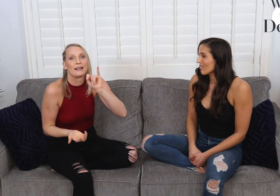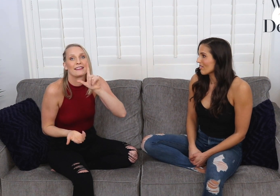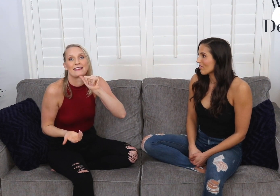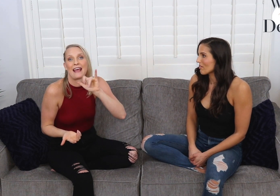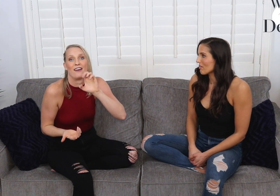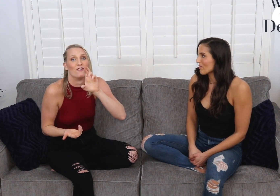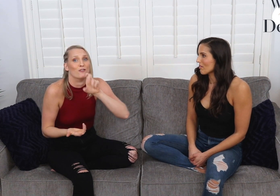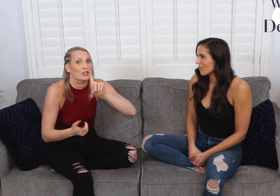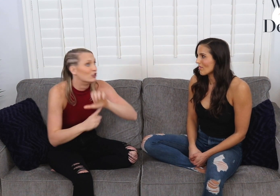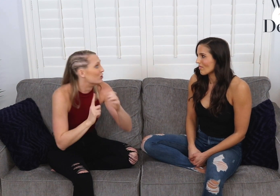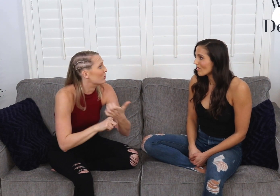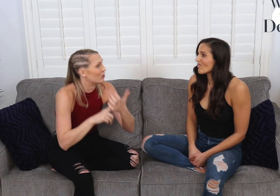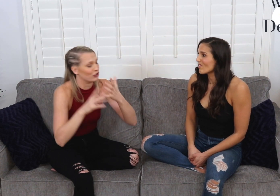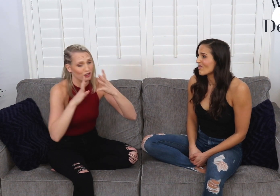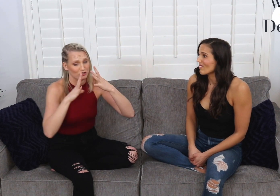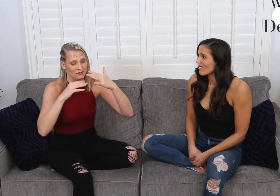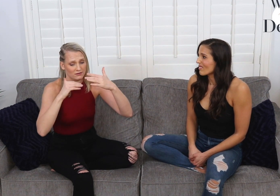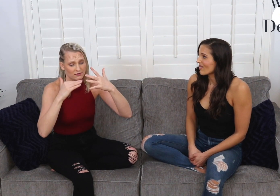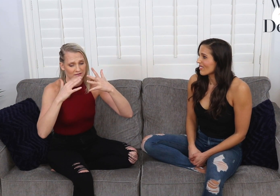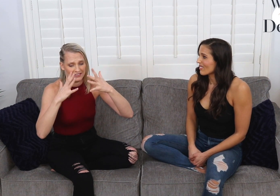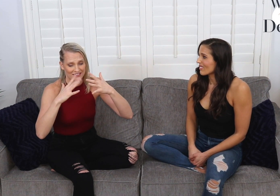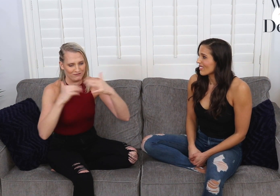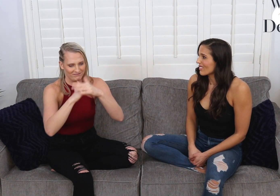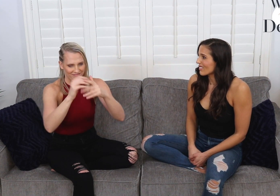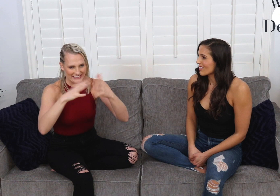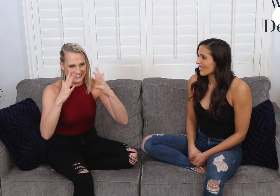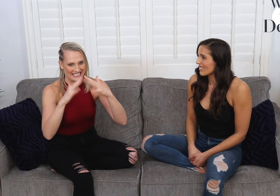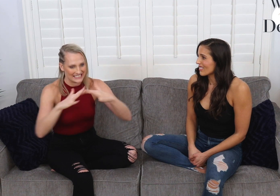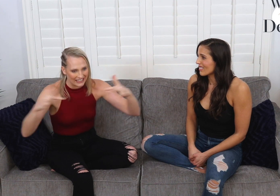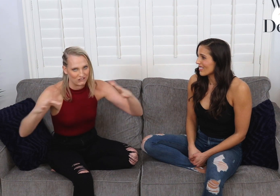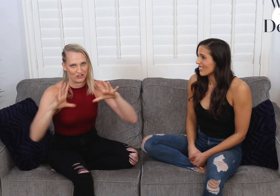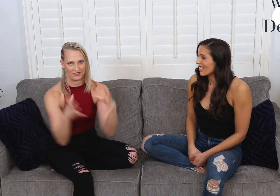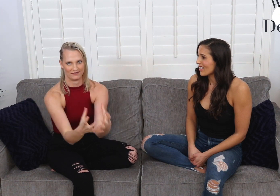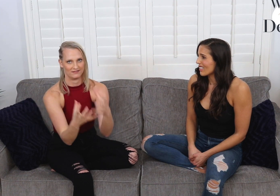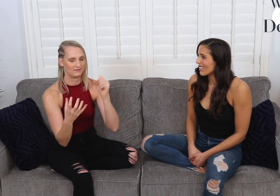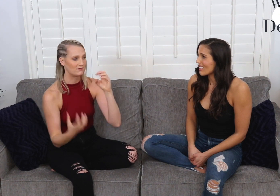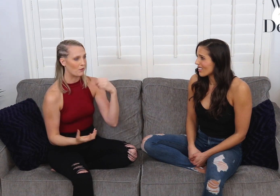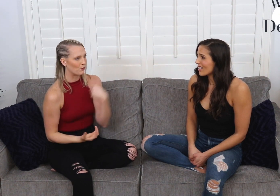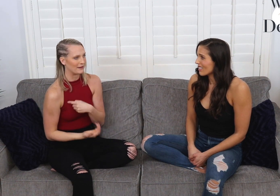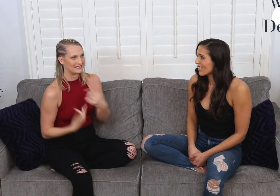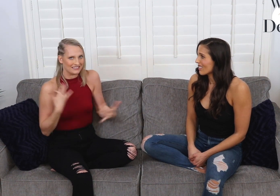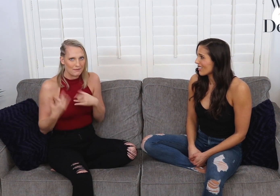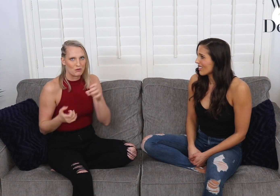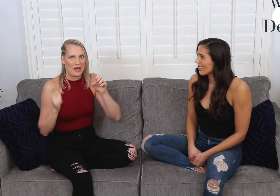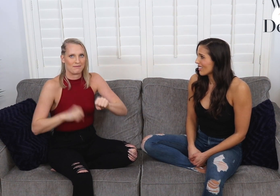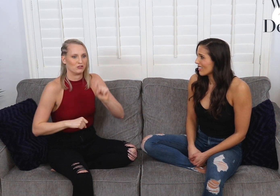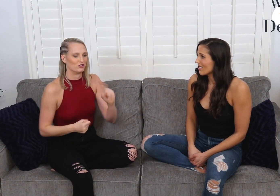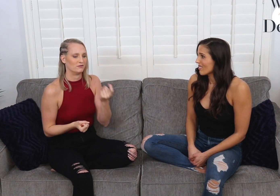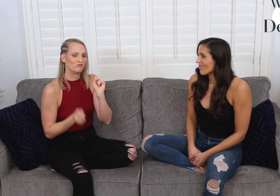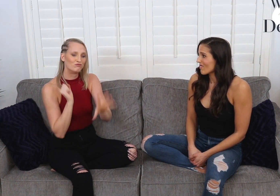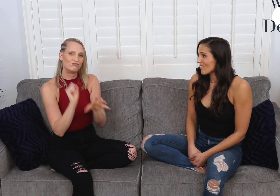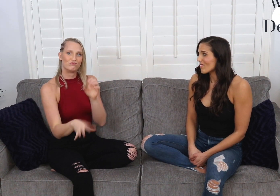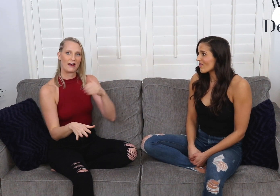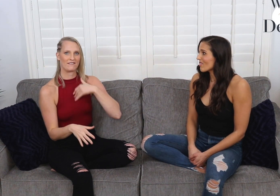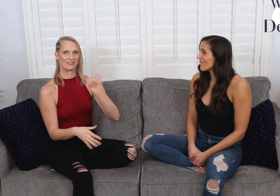that is very multi-layered, which makes it so diverse! It's so much fun to be able to throw different topics and